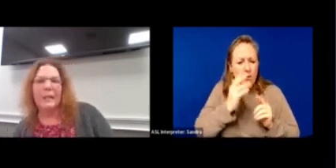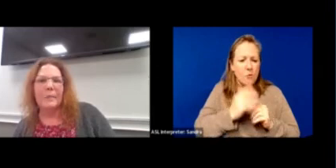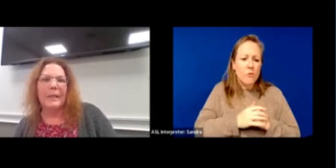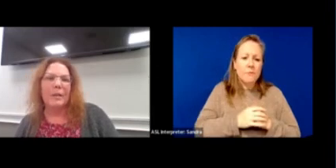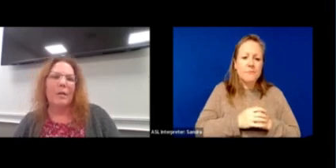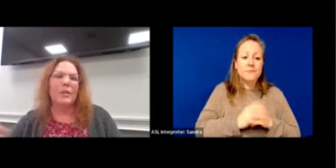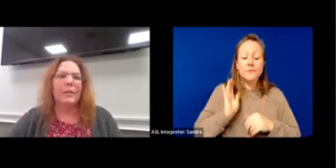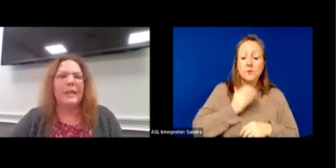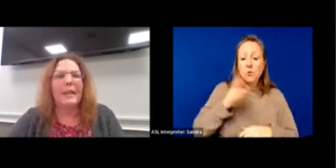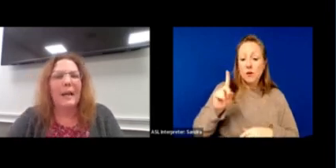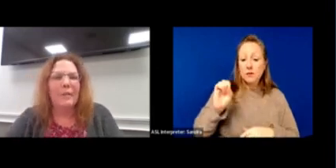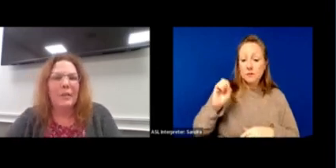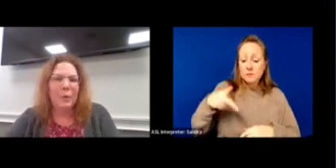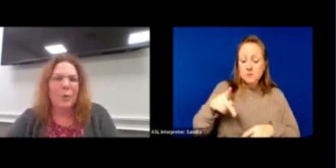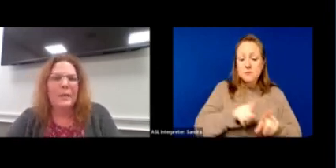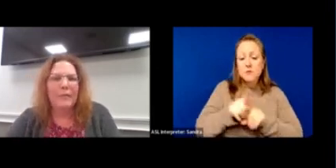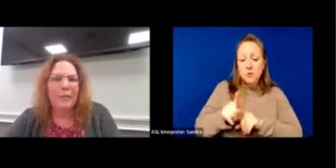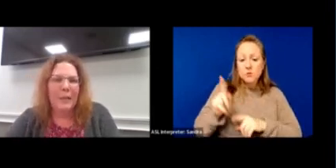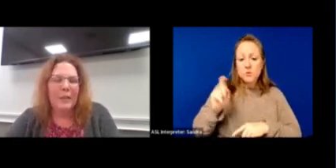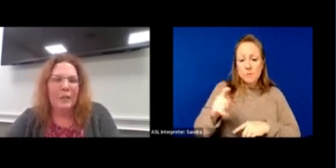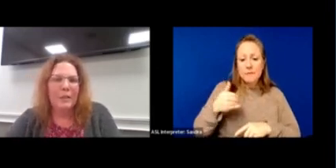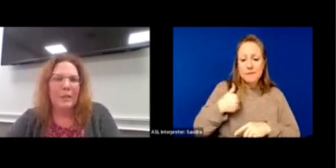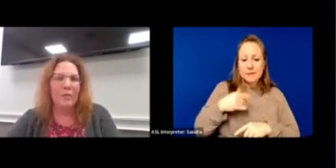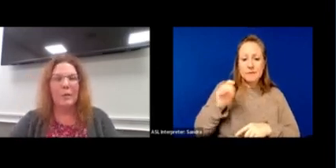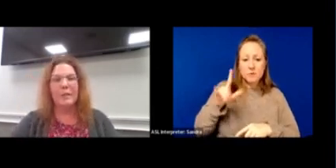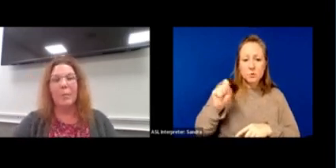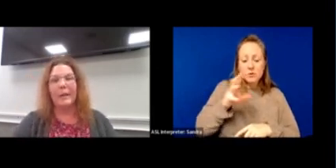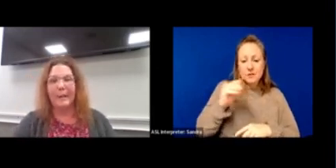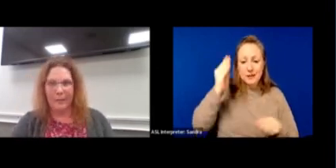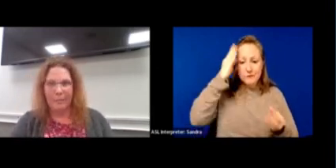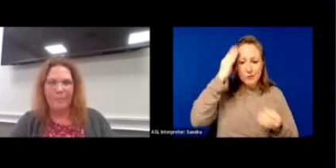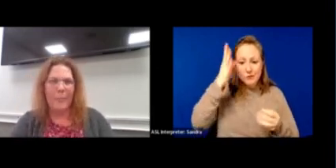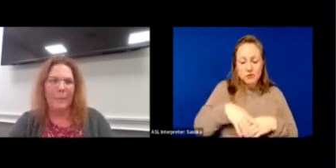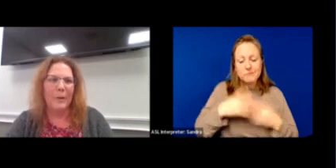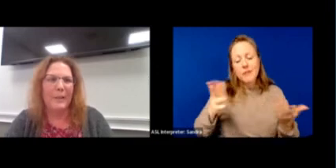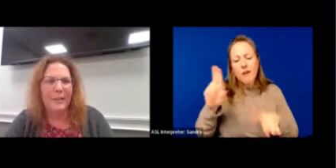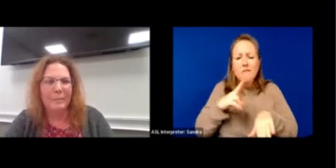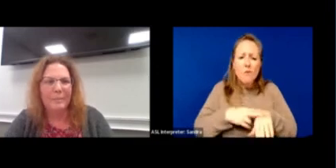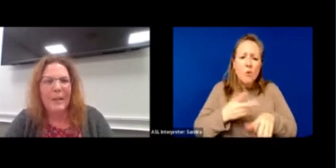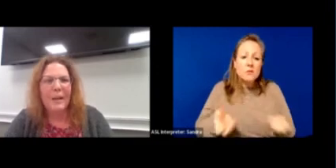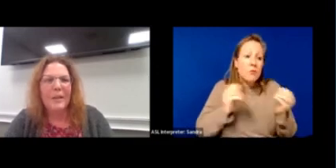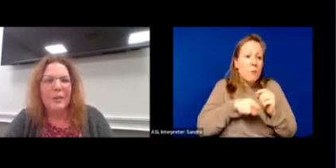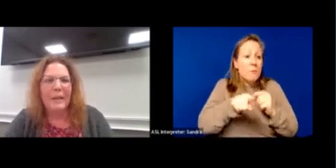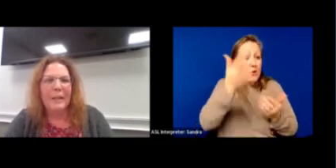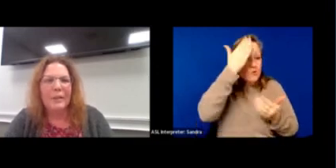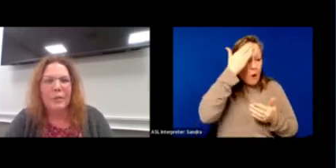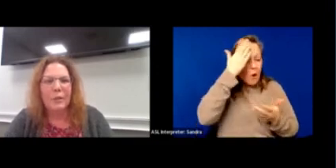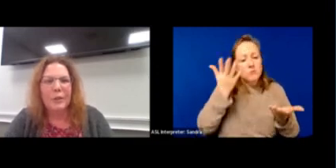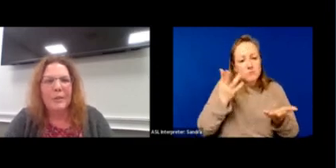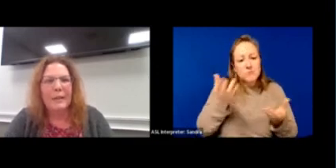DSPs also need to have the tools and information. So of course, the more you know, the more you know, training is crucial and